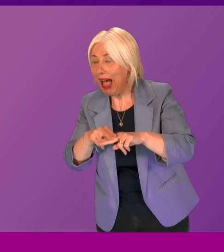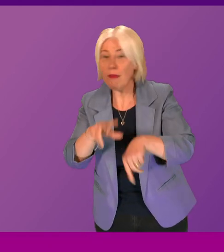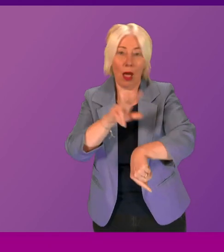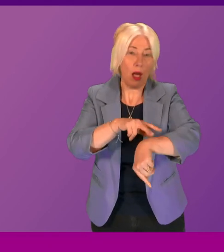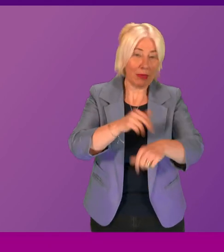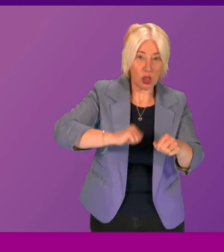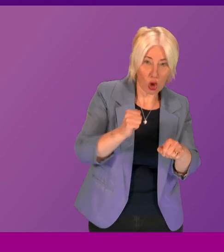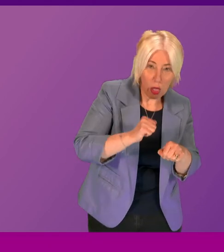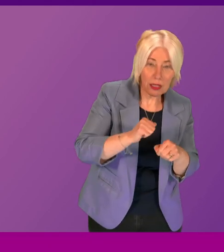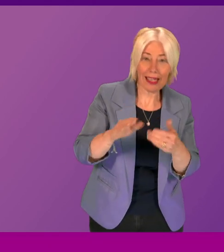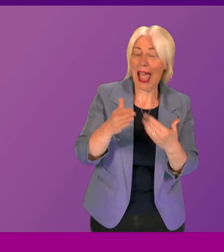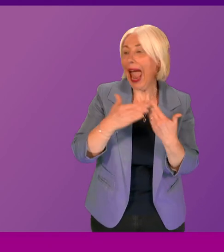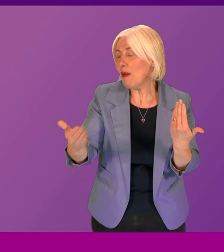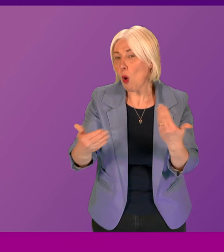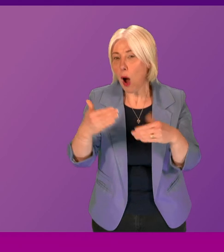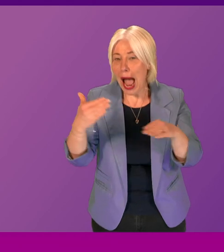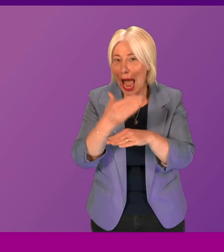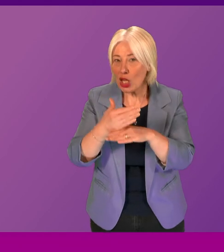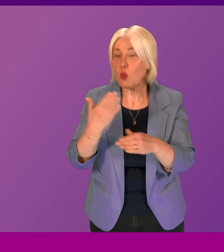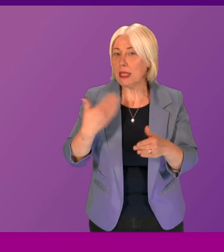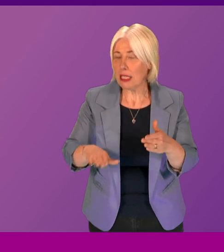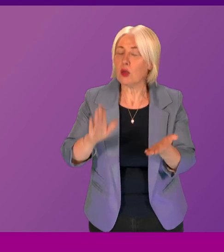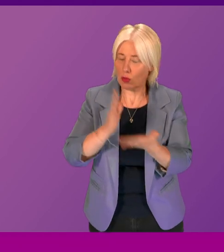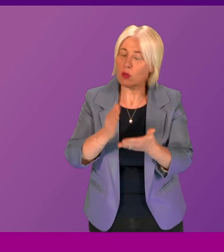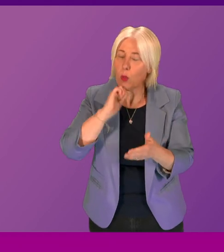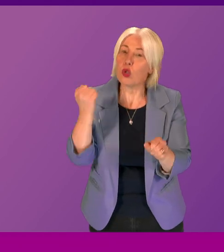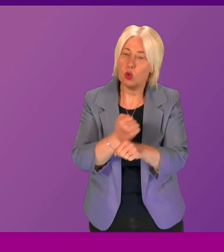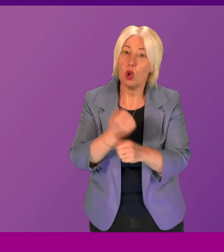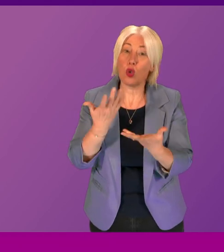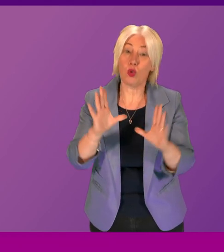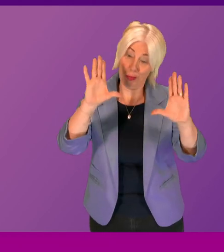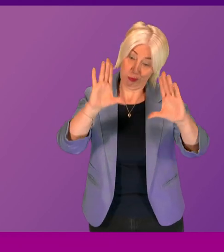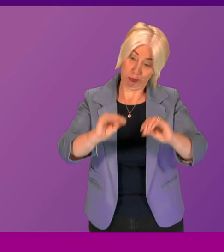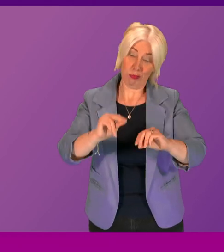and will take any further action that is required in that regard. That concludes First Minister’s question time.